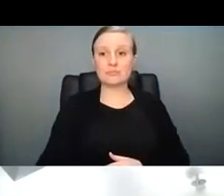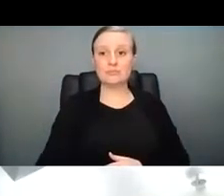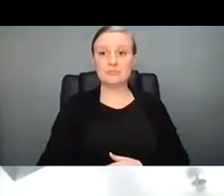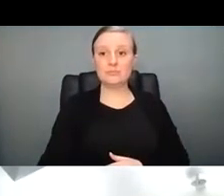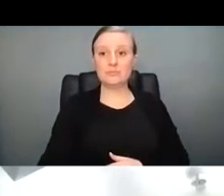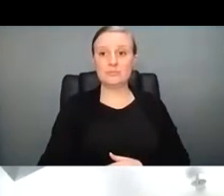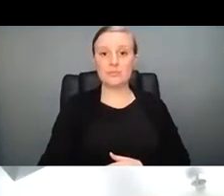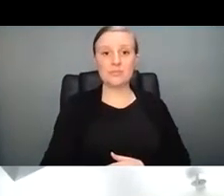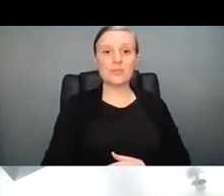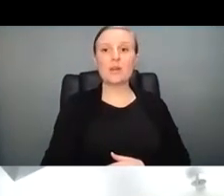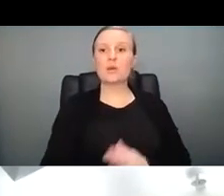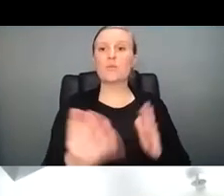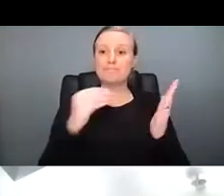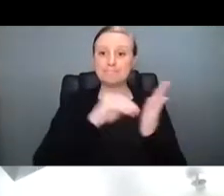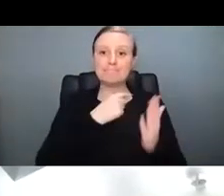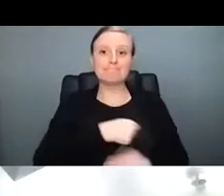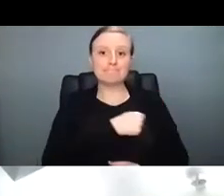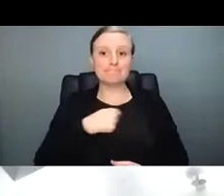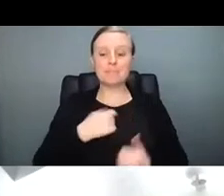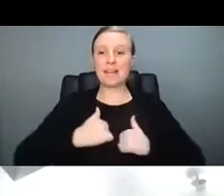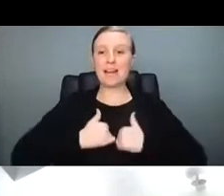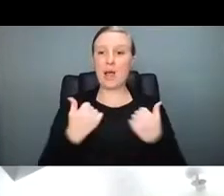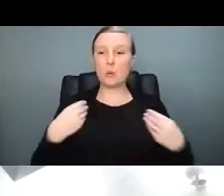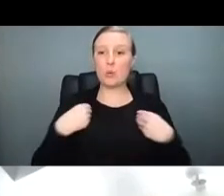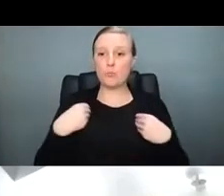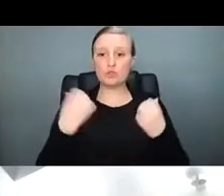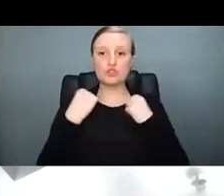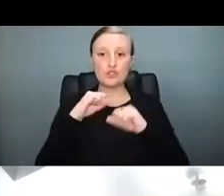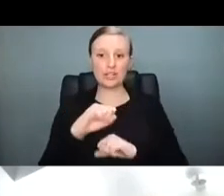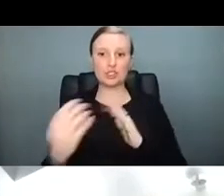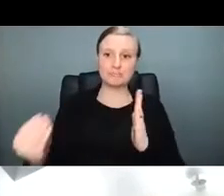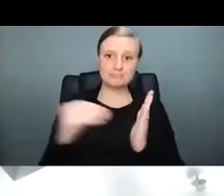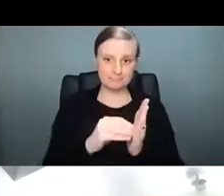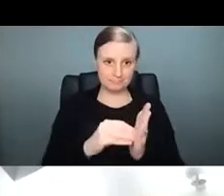overall corporate strategy. And this includes providing support through our safe connections